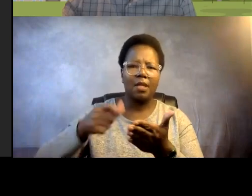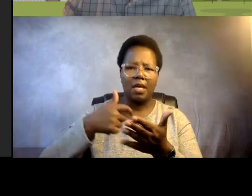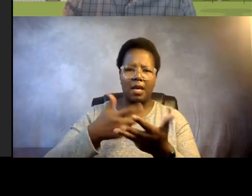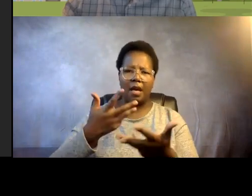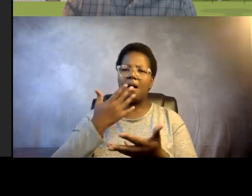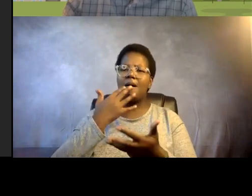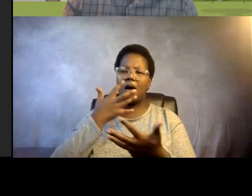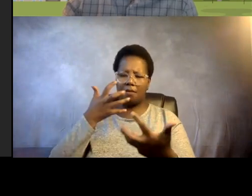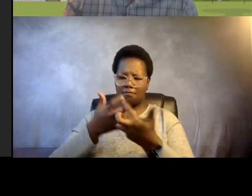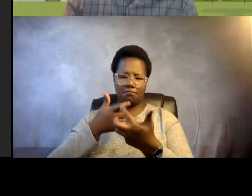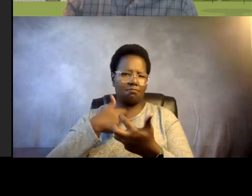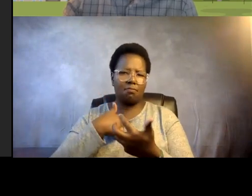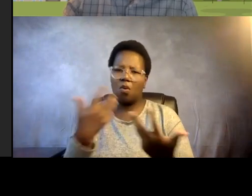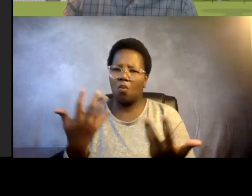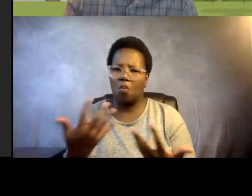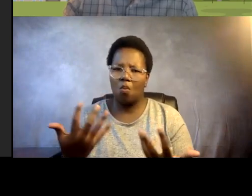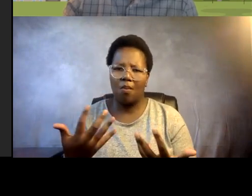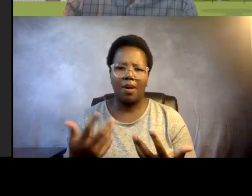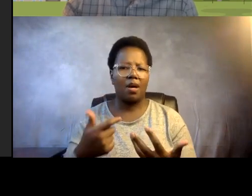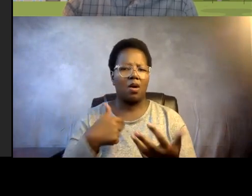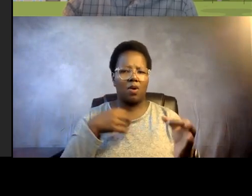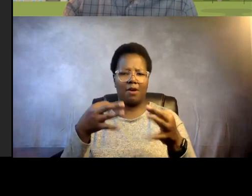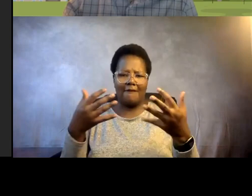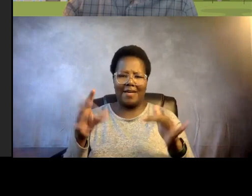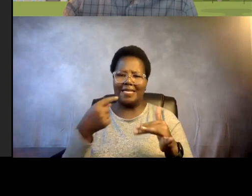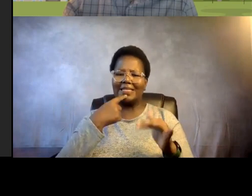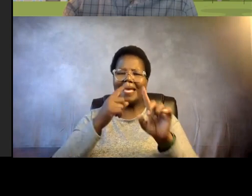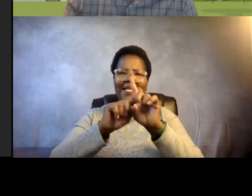What if what about these different states we talked about? How can I lock those in to test